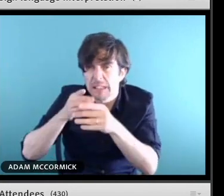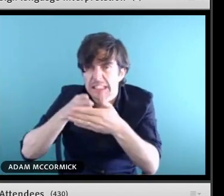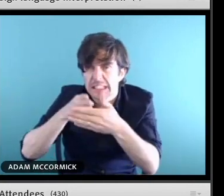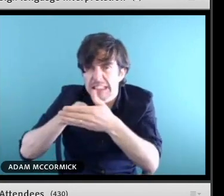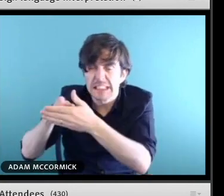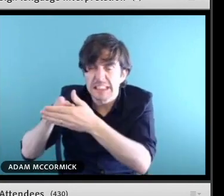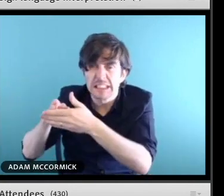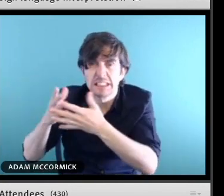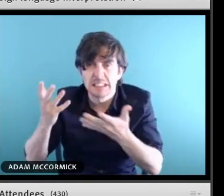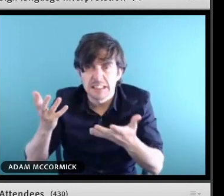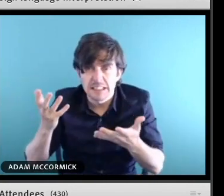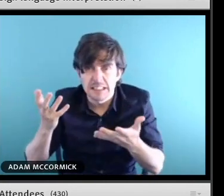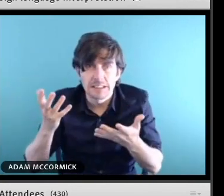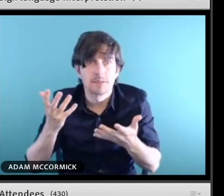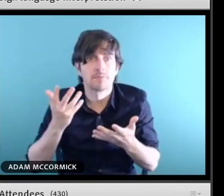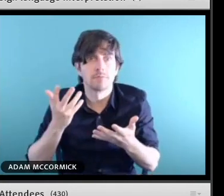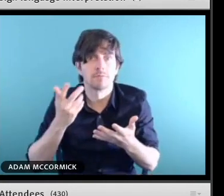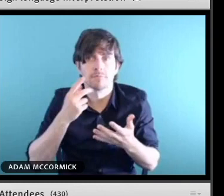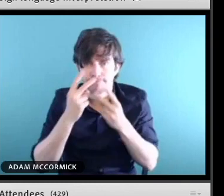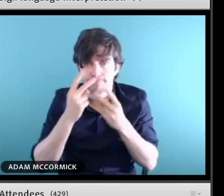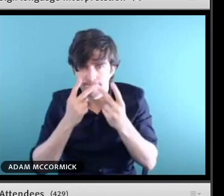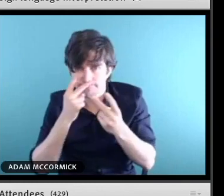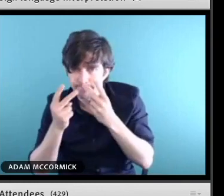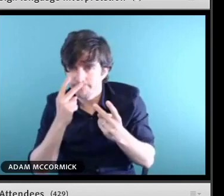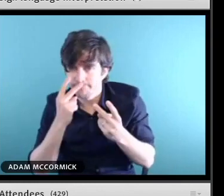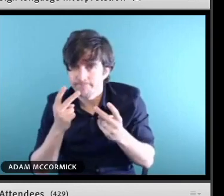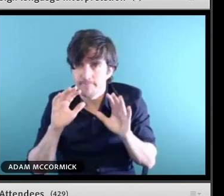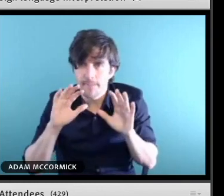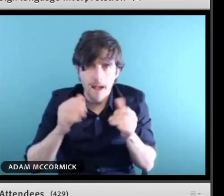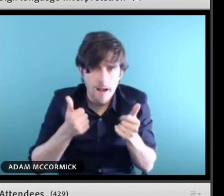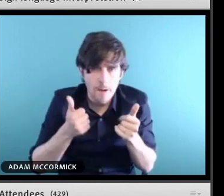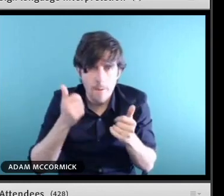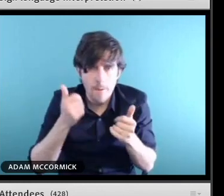transport system was still functioning and there were some officials. wouldn't